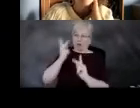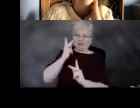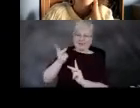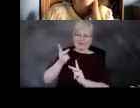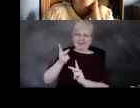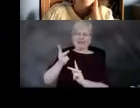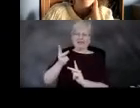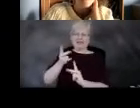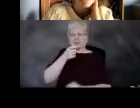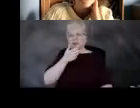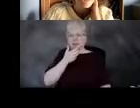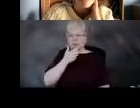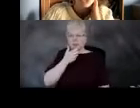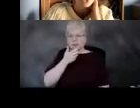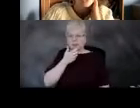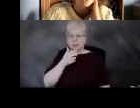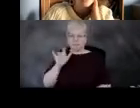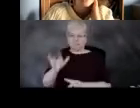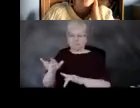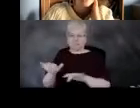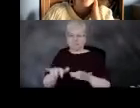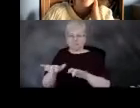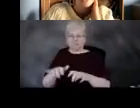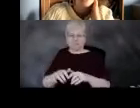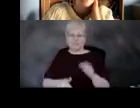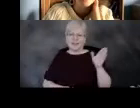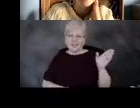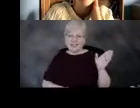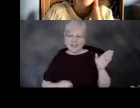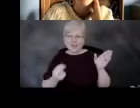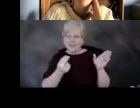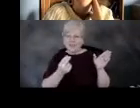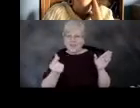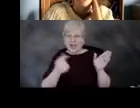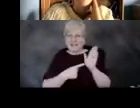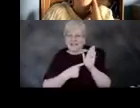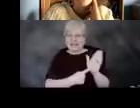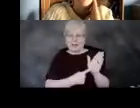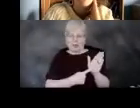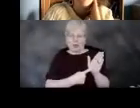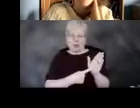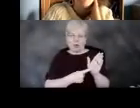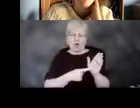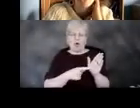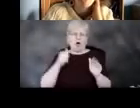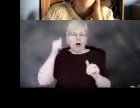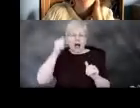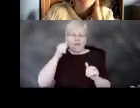17:30:21 I'm going to show a very quick sample of audio description build into a media